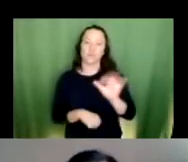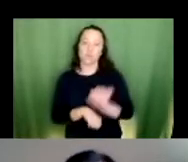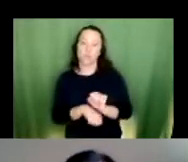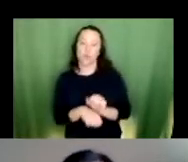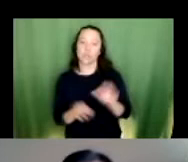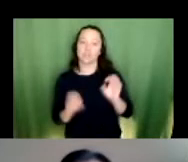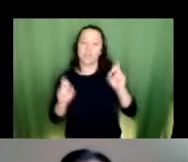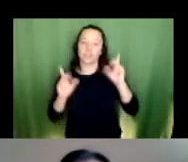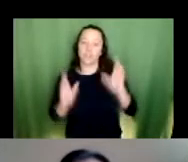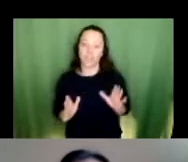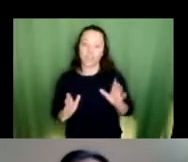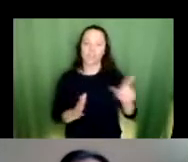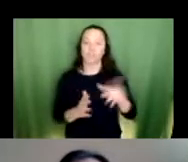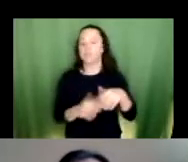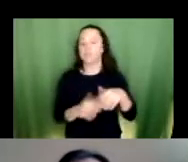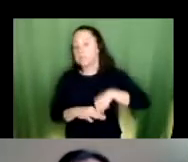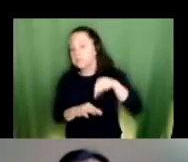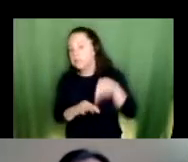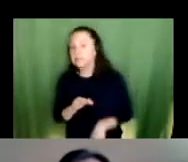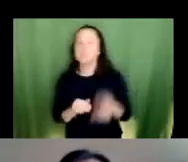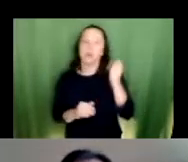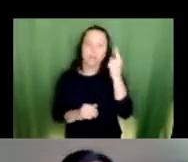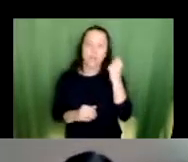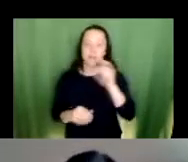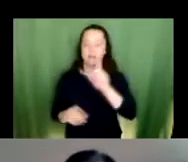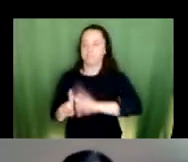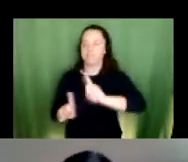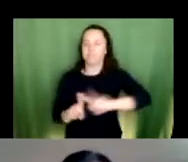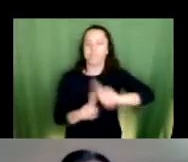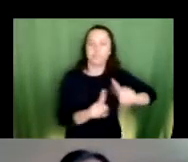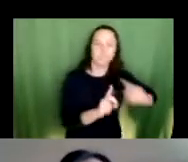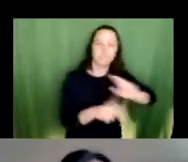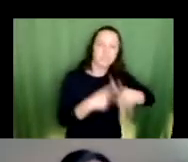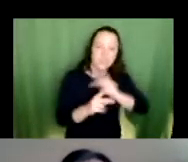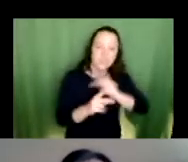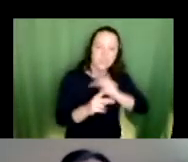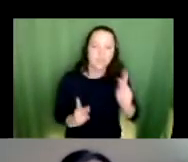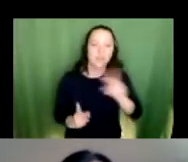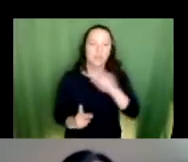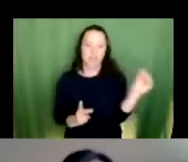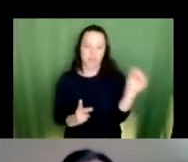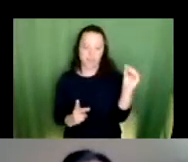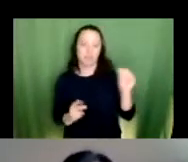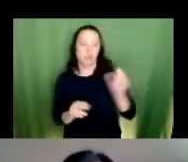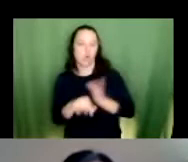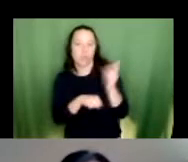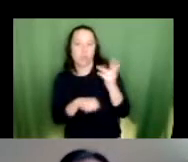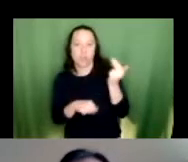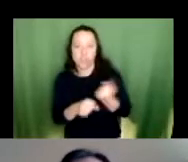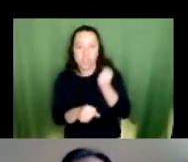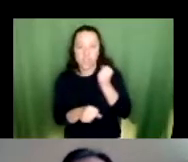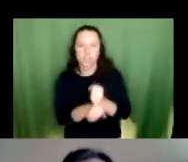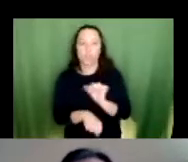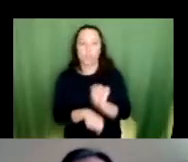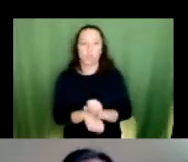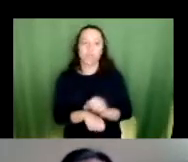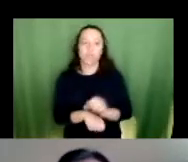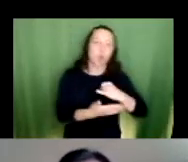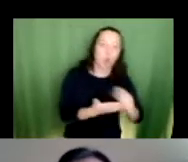audiences and informed by over thirteen years of working in art, history, and design institutions.